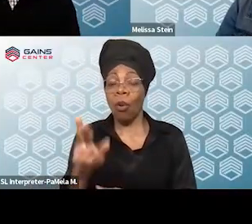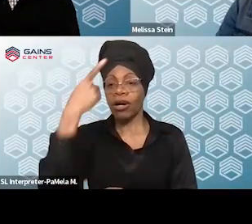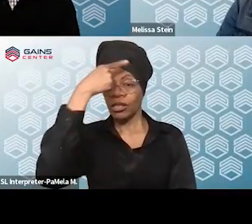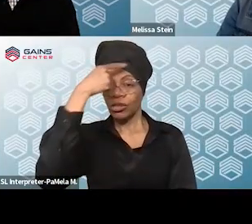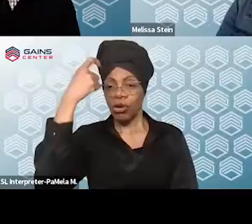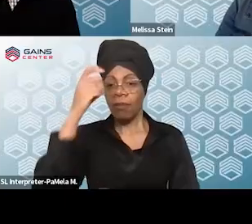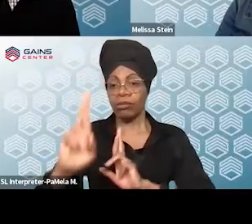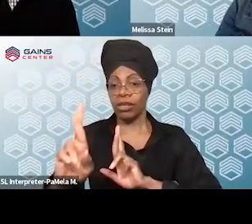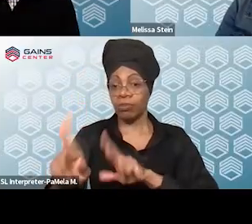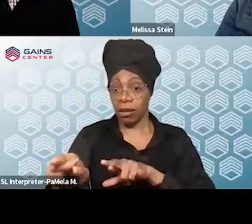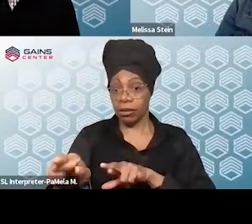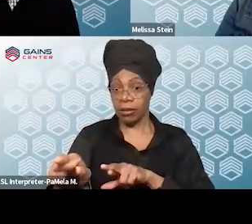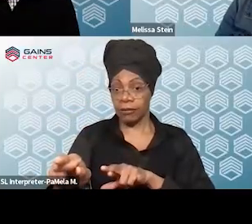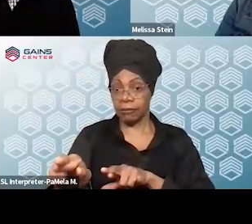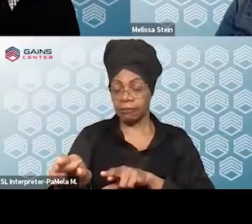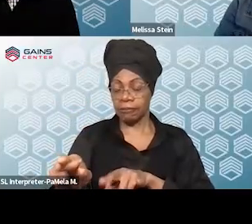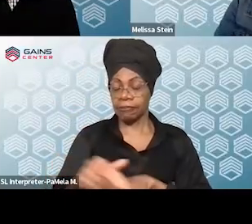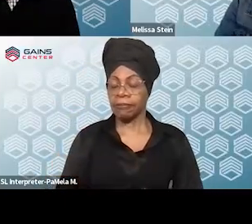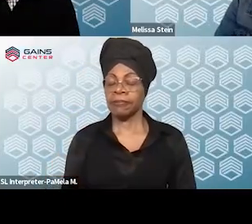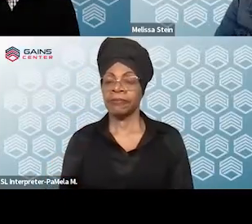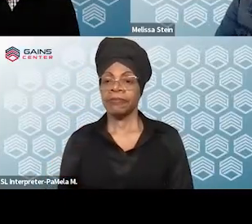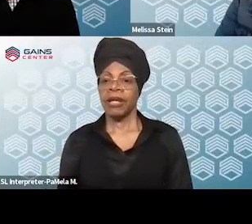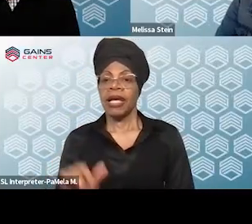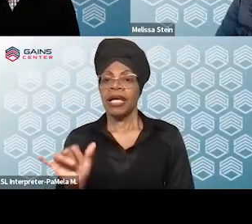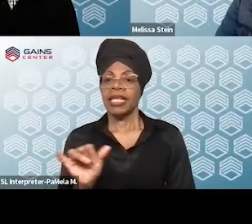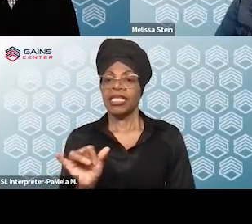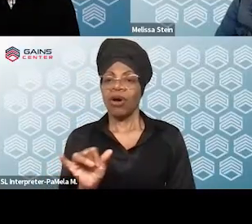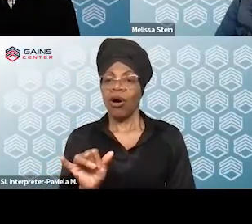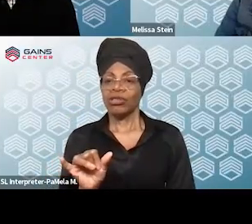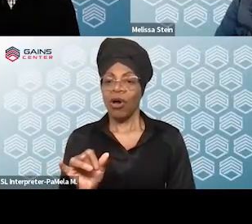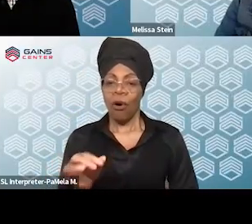There's also nail and hair for the same reasons.